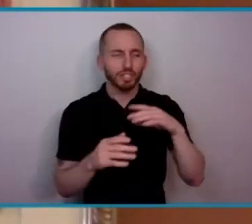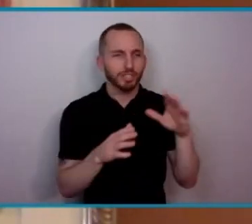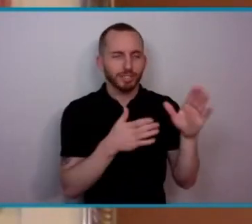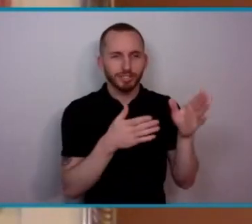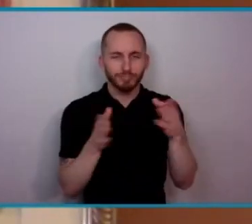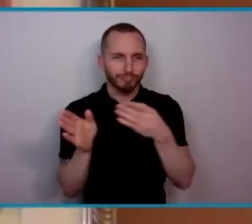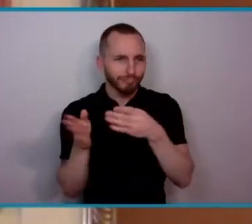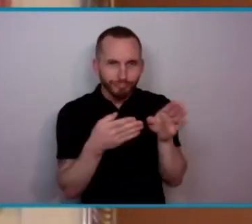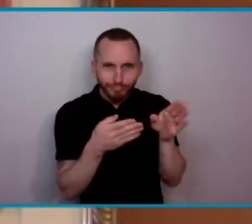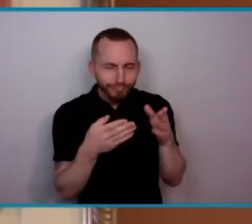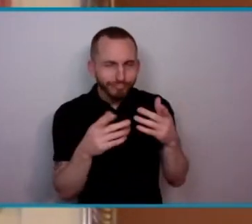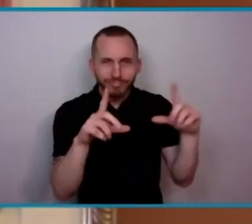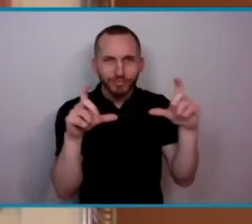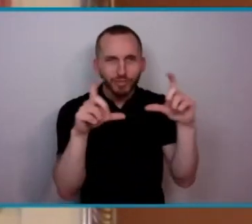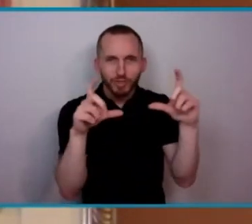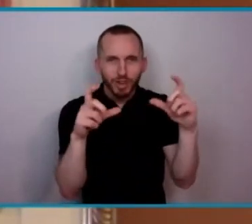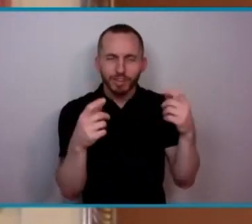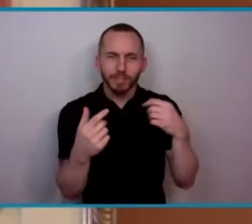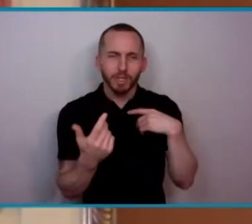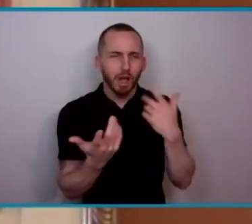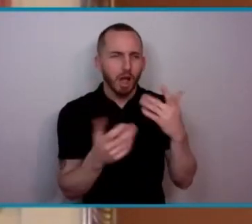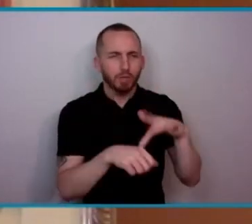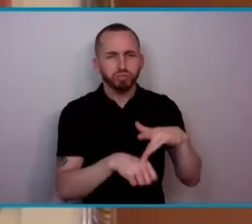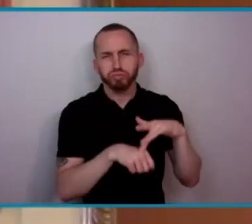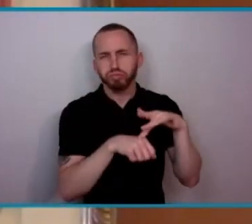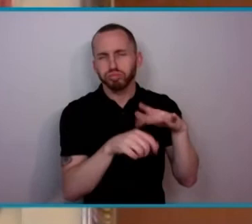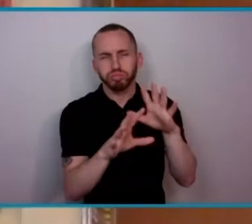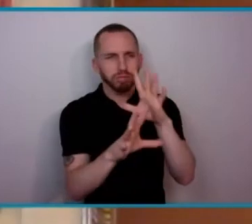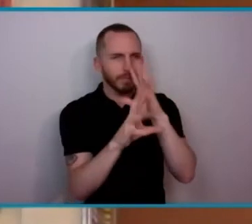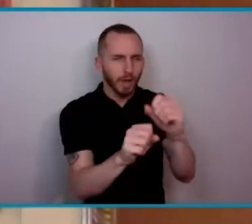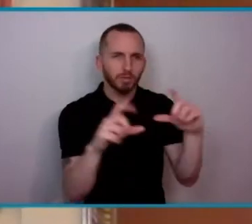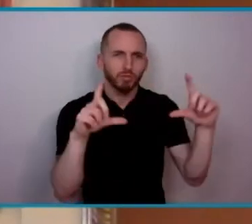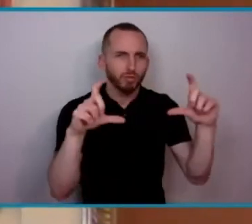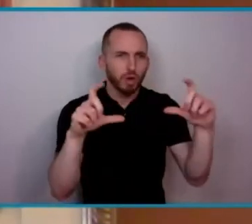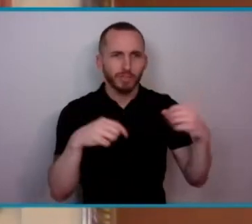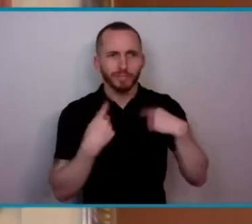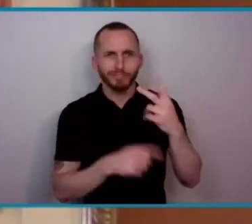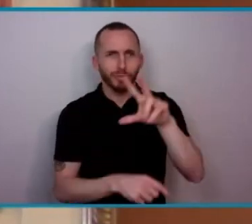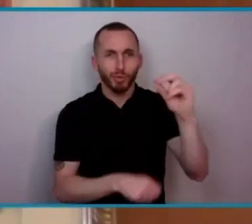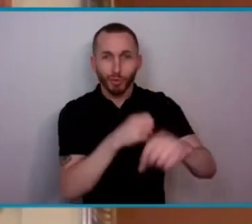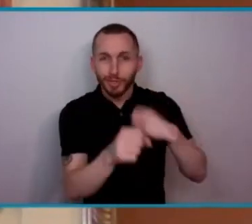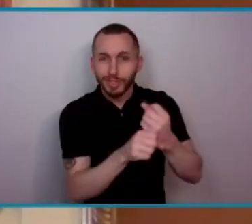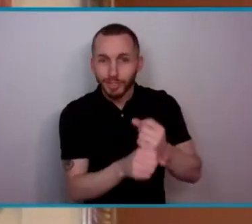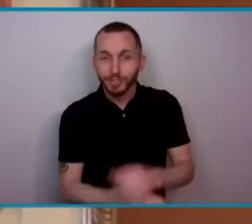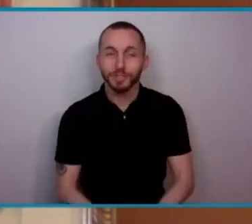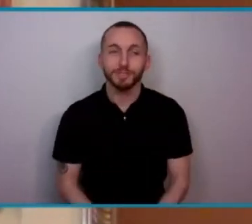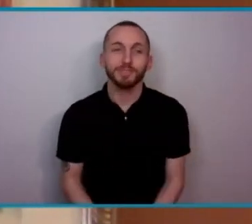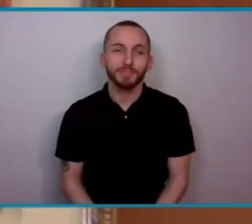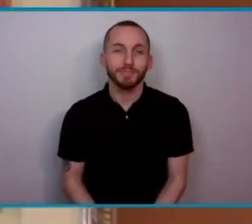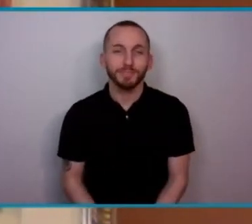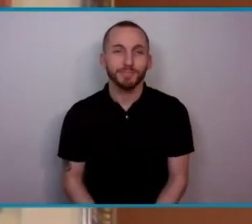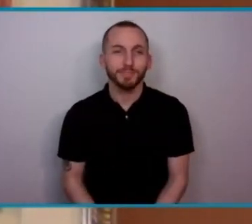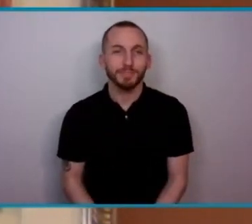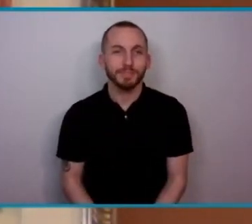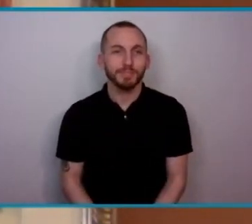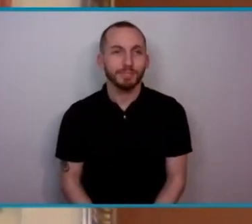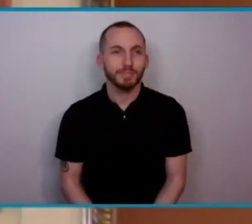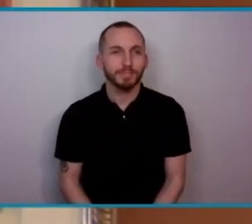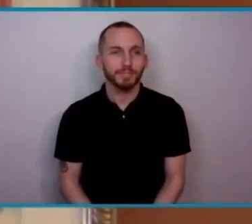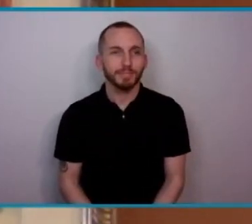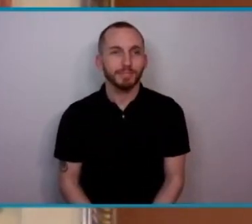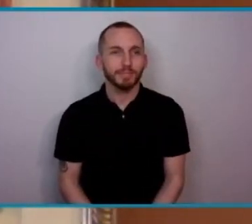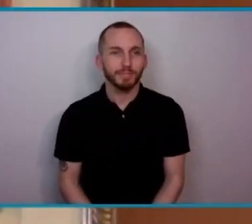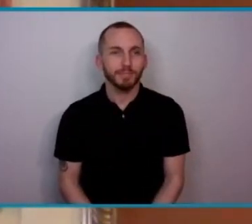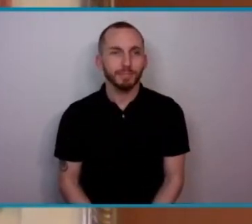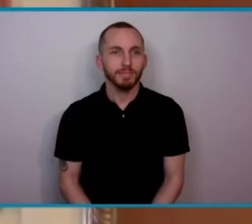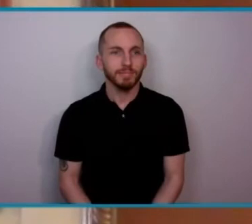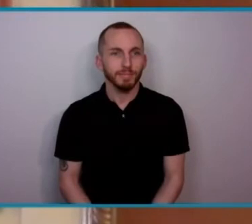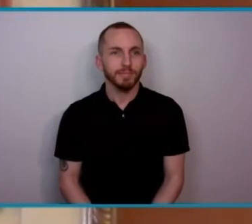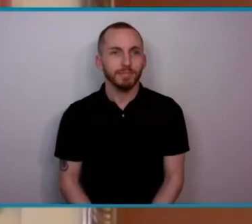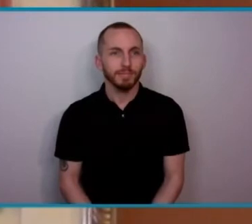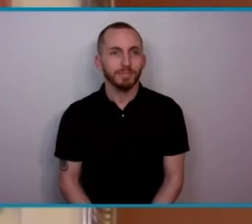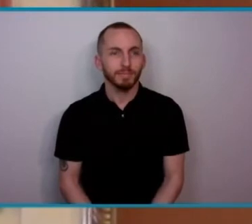the last 30 years have done photography, which has been has been a comfort and a solace.